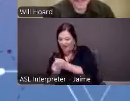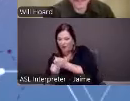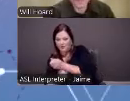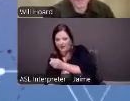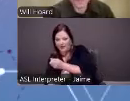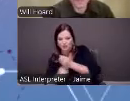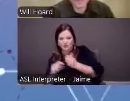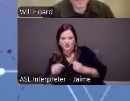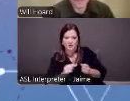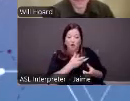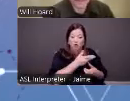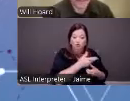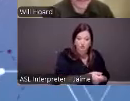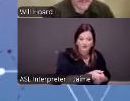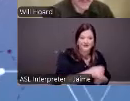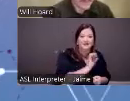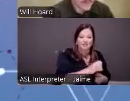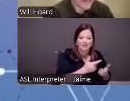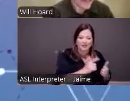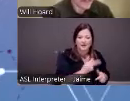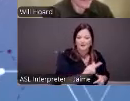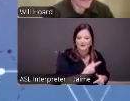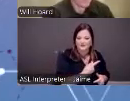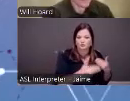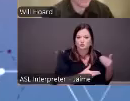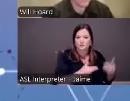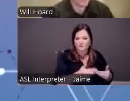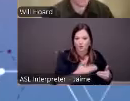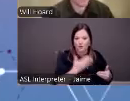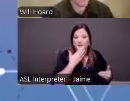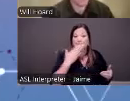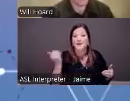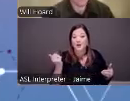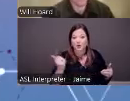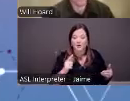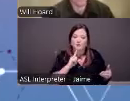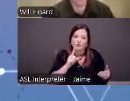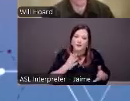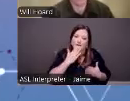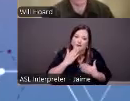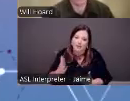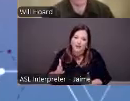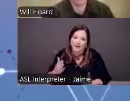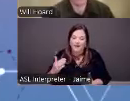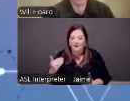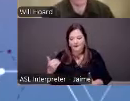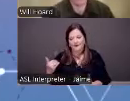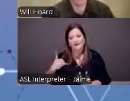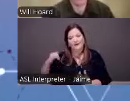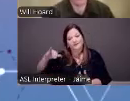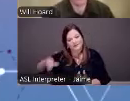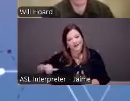that allowed us to move forward a lot better, and so I'm really glad I had those foundational things